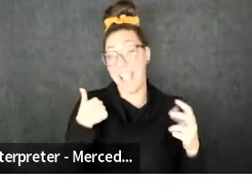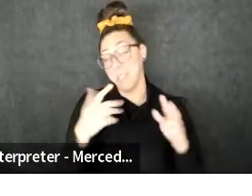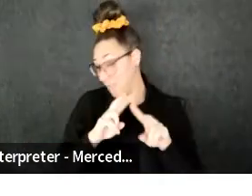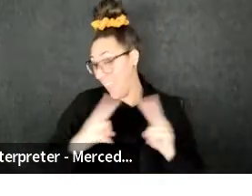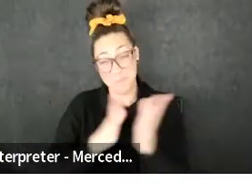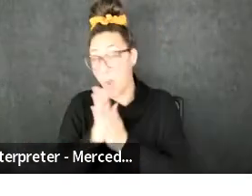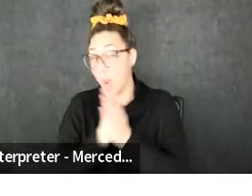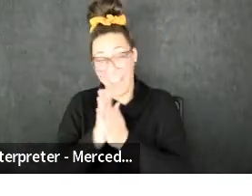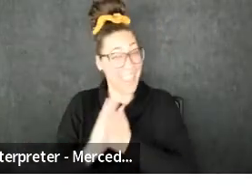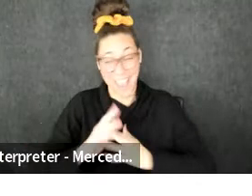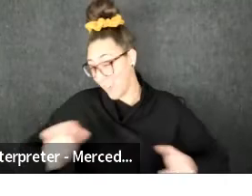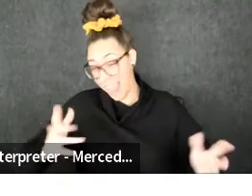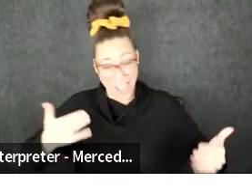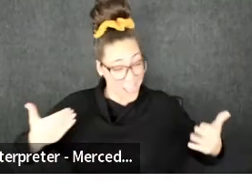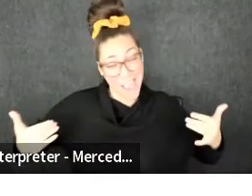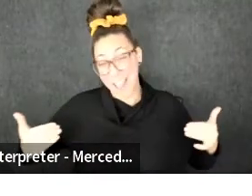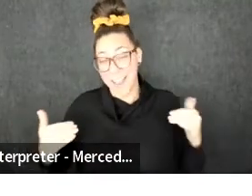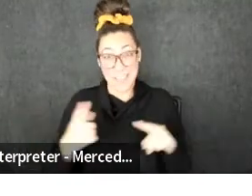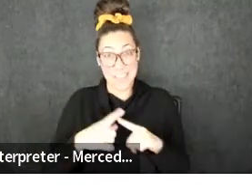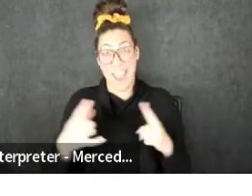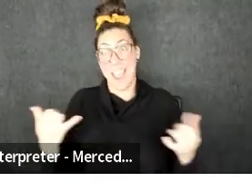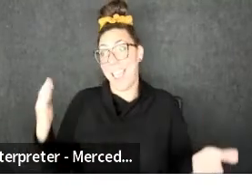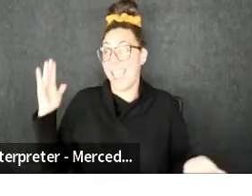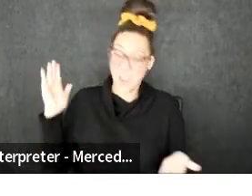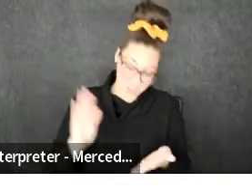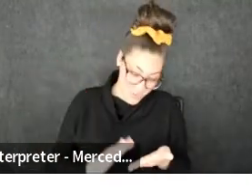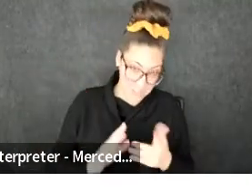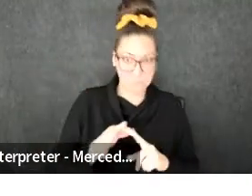But as things come on, especially again, the pandemic really took its toll